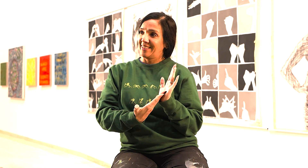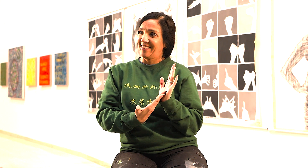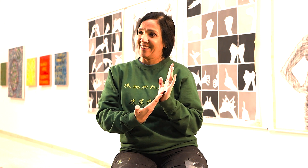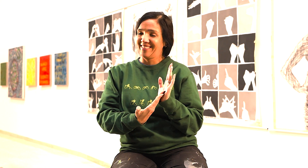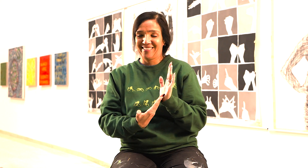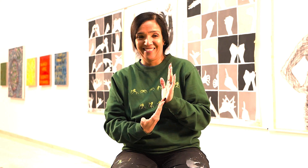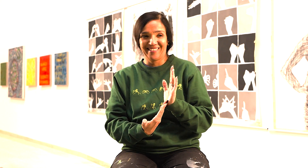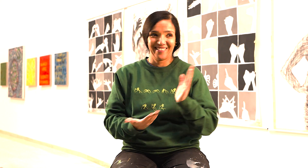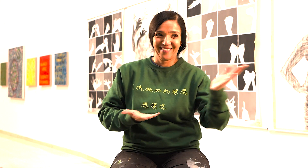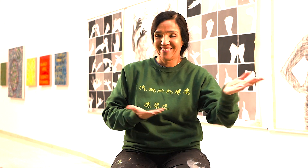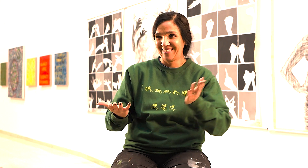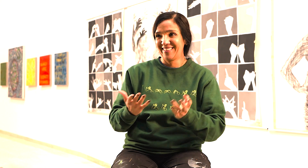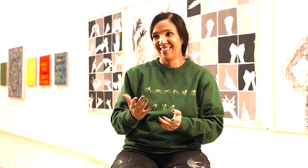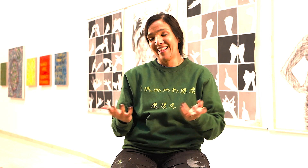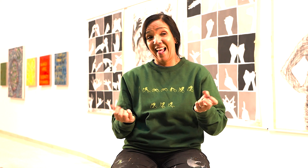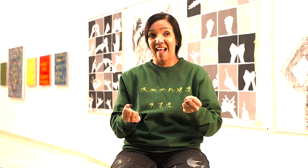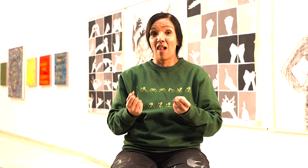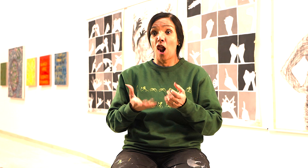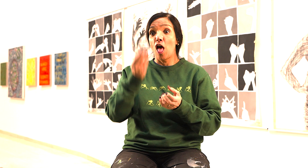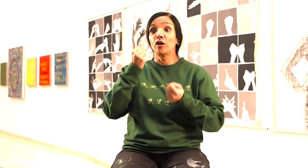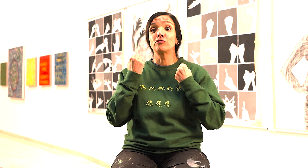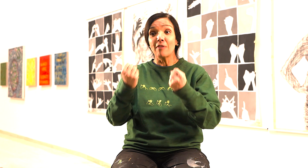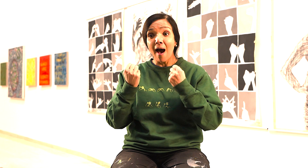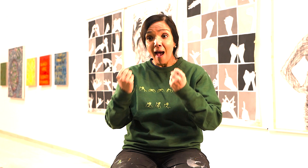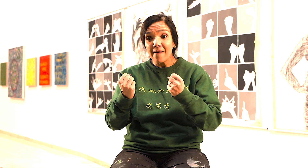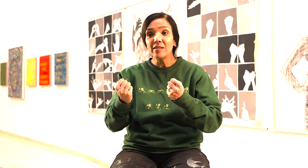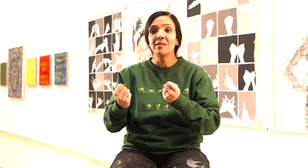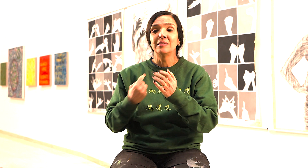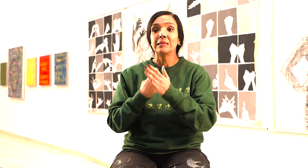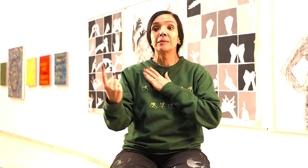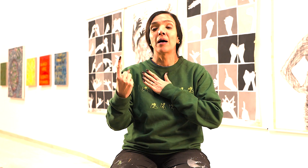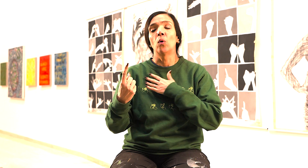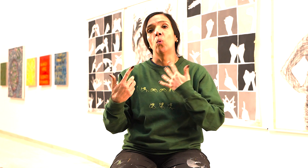I just presented my artwork to them to give them confidence that I was still doing that.